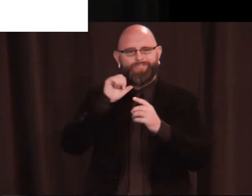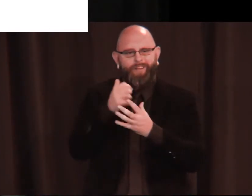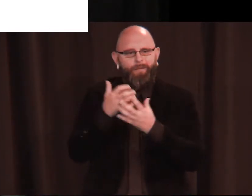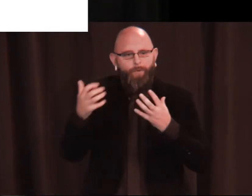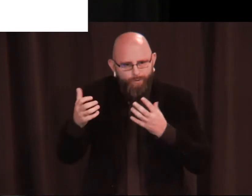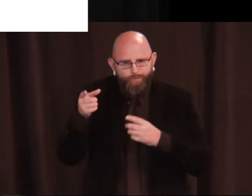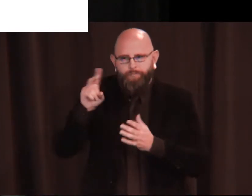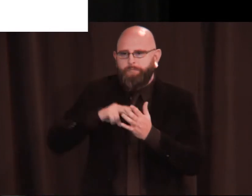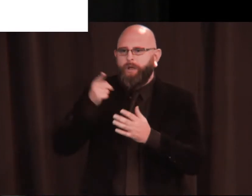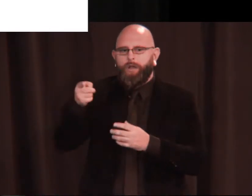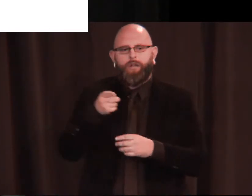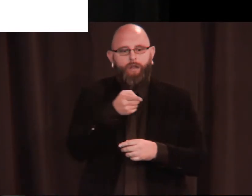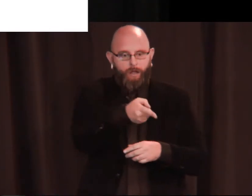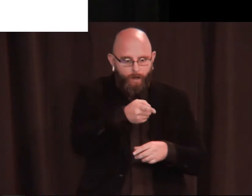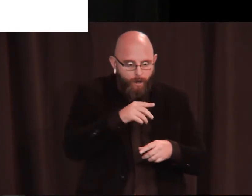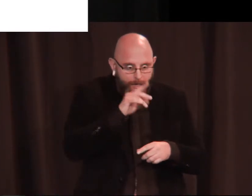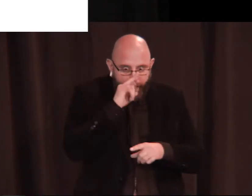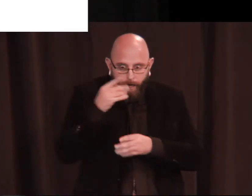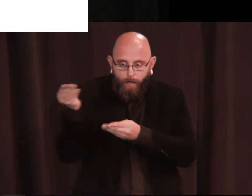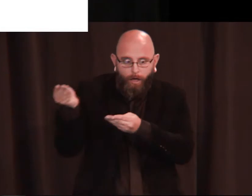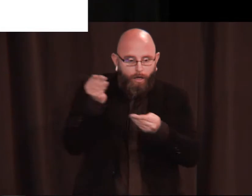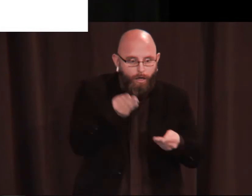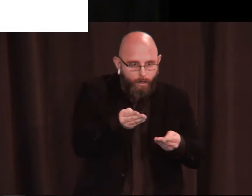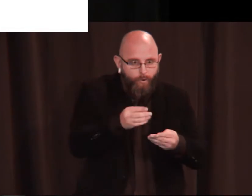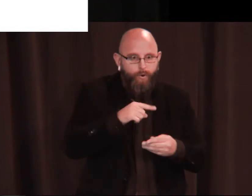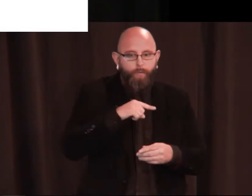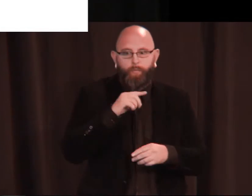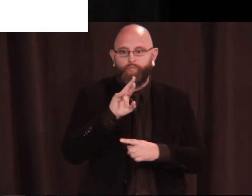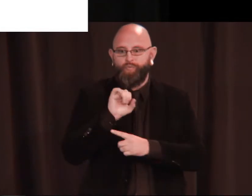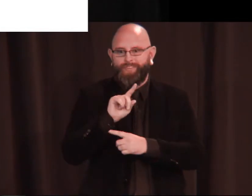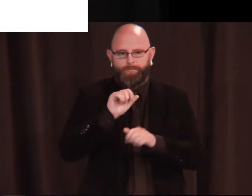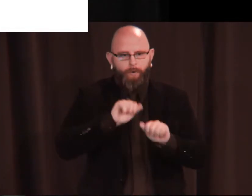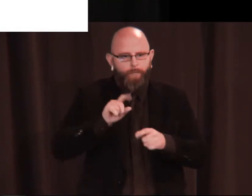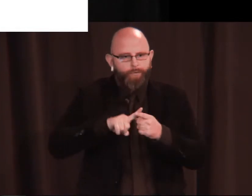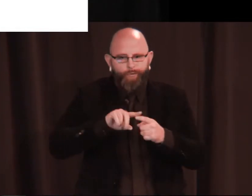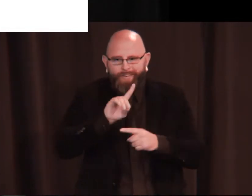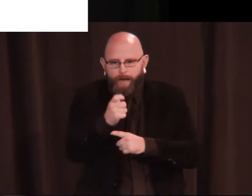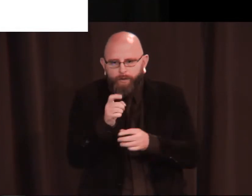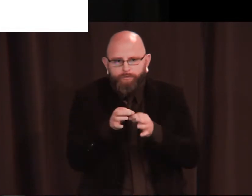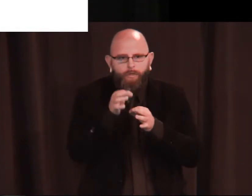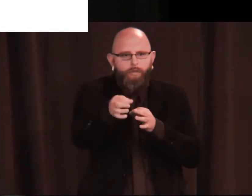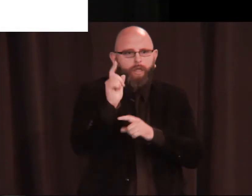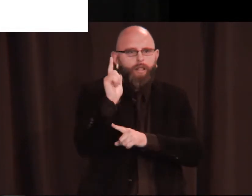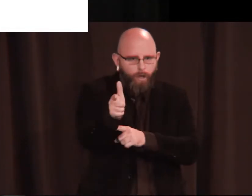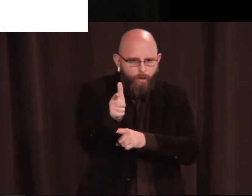We find later-identified children, particularly mild -- children with mild hearing loss,